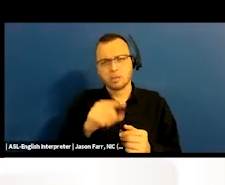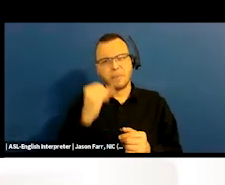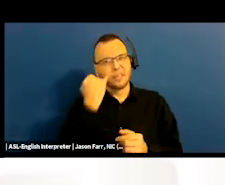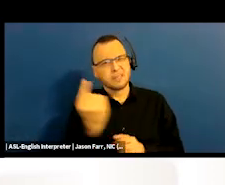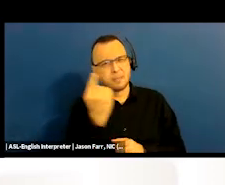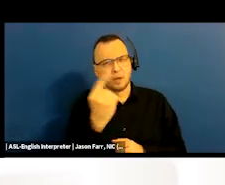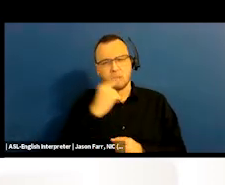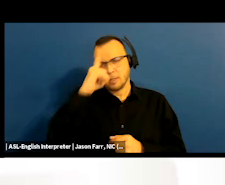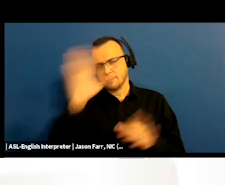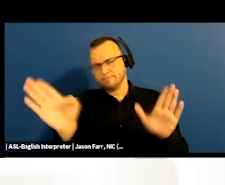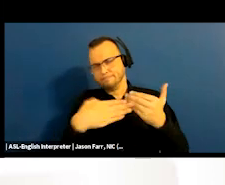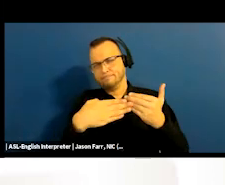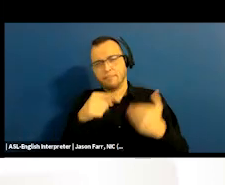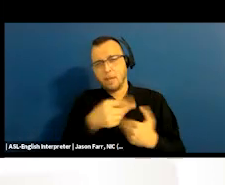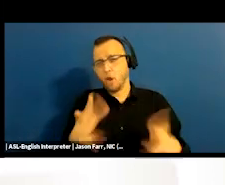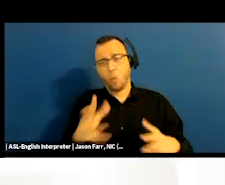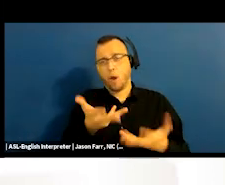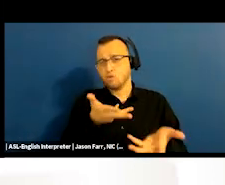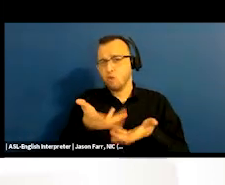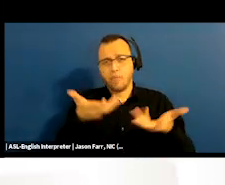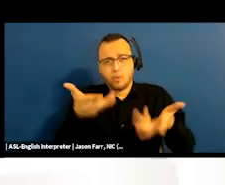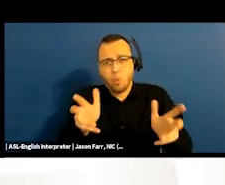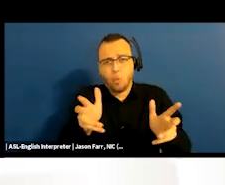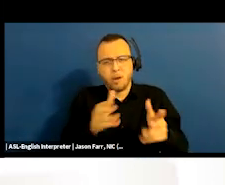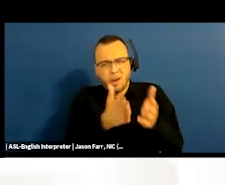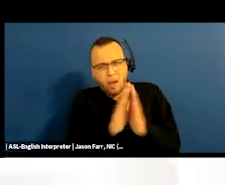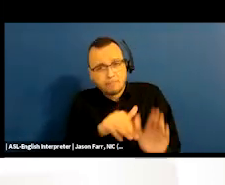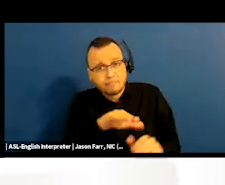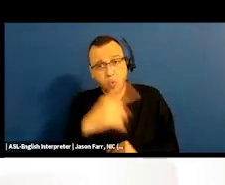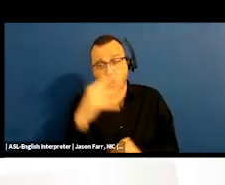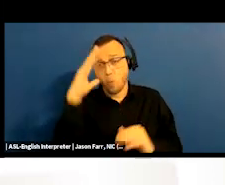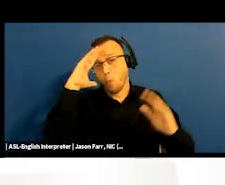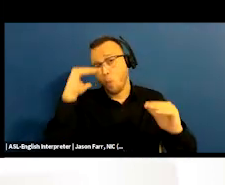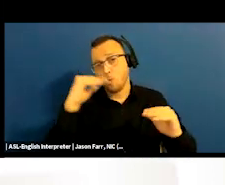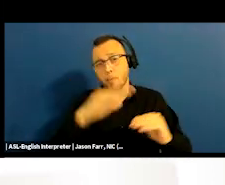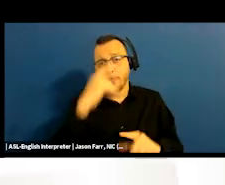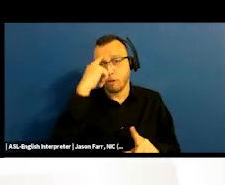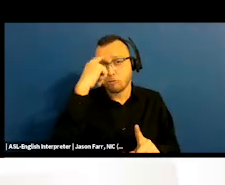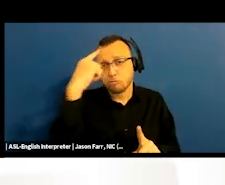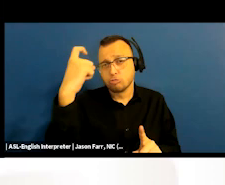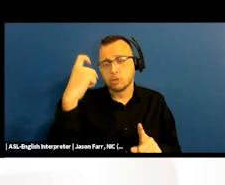that have their first episode of schizophrenic or either a break, or some kind of psychosis.